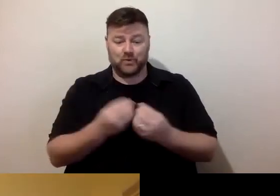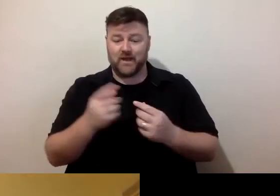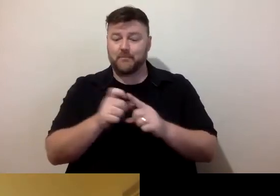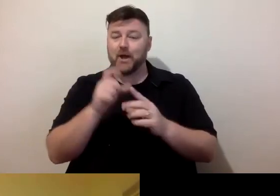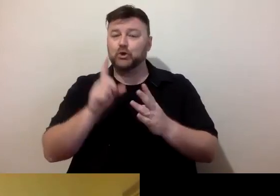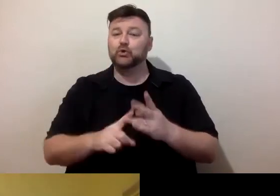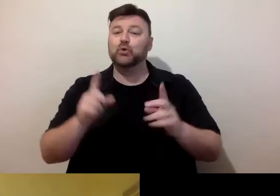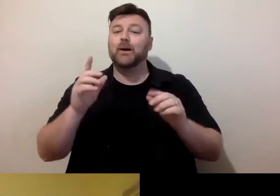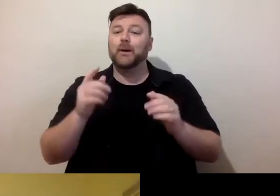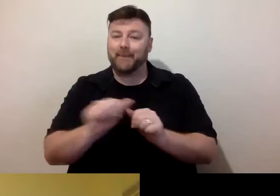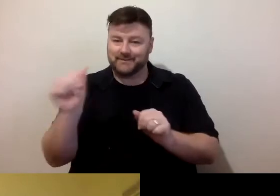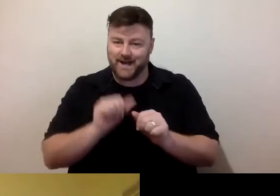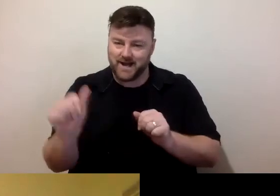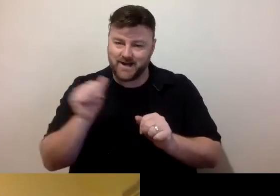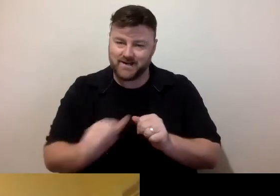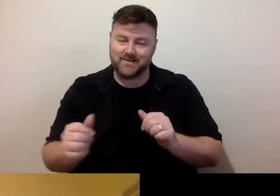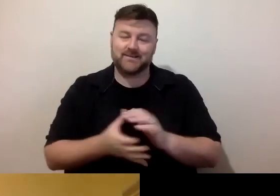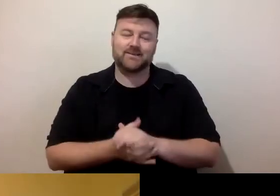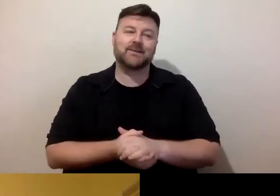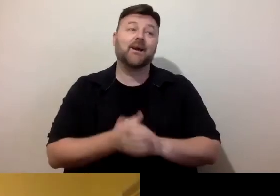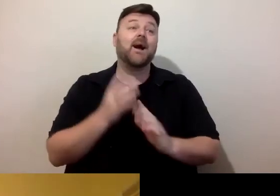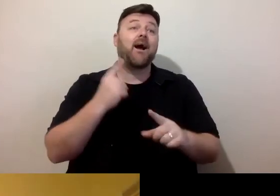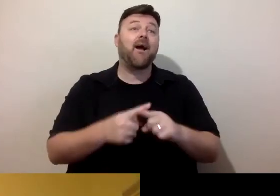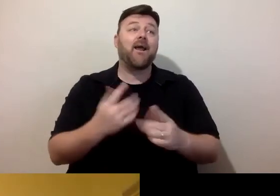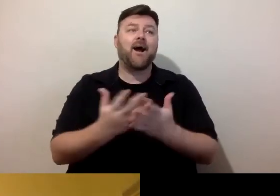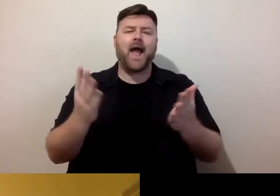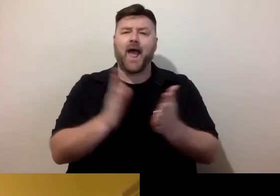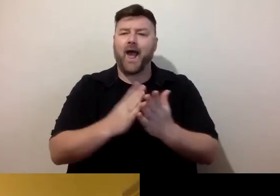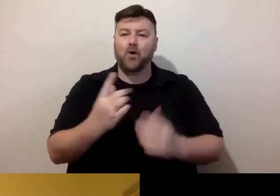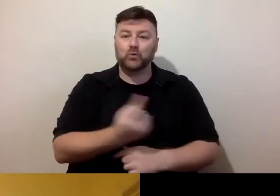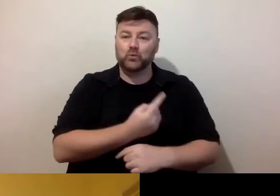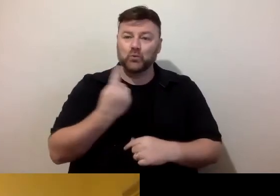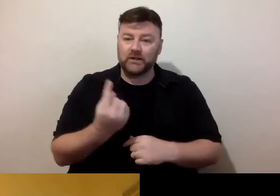And, "How do we..." I guess